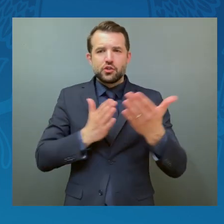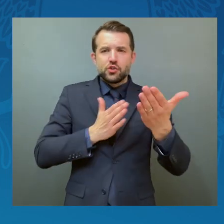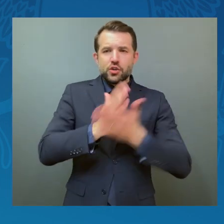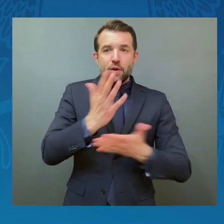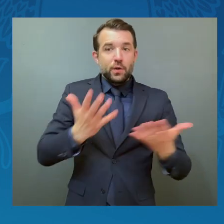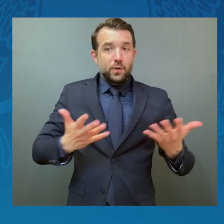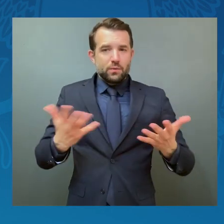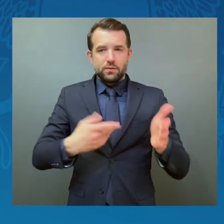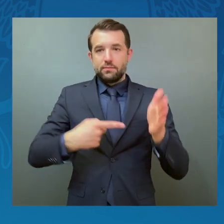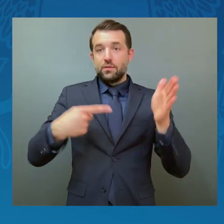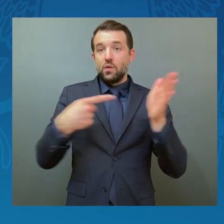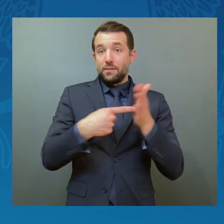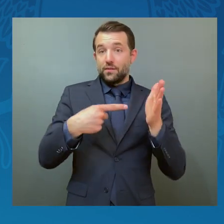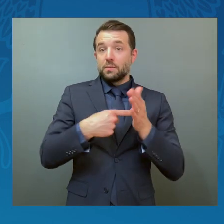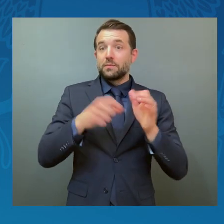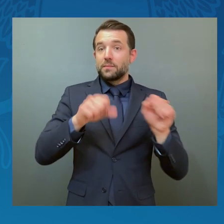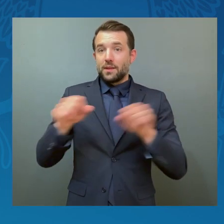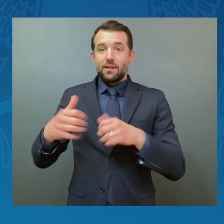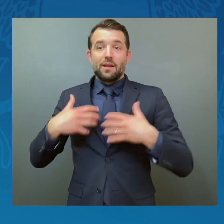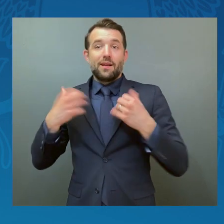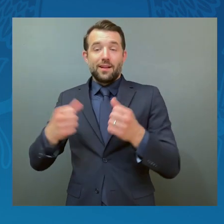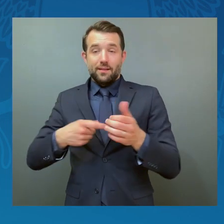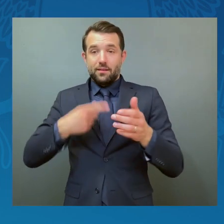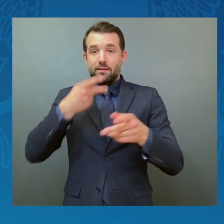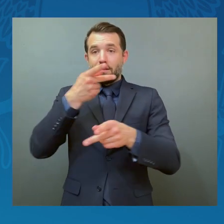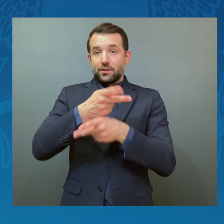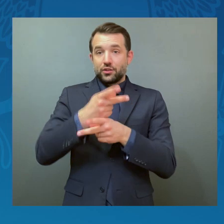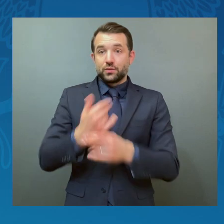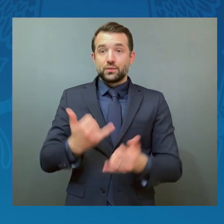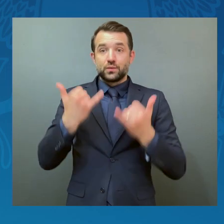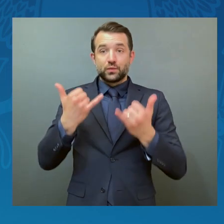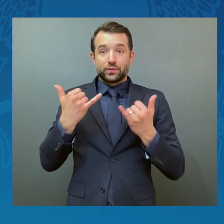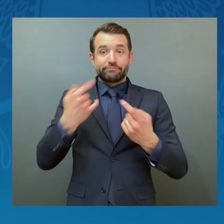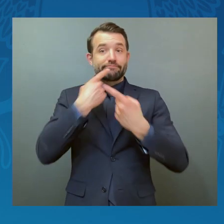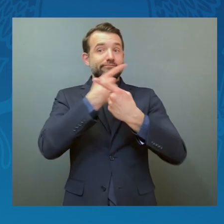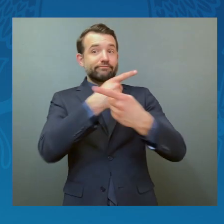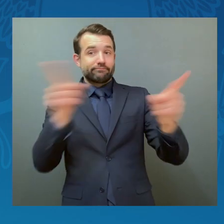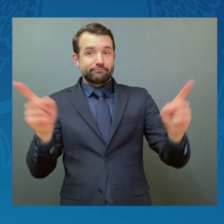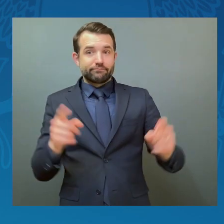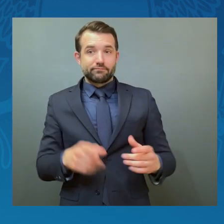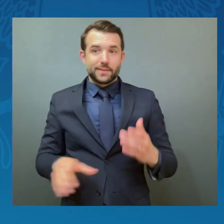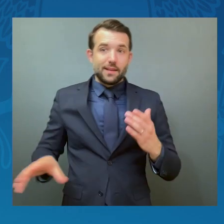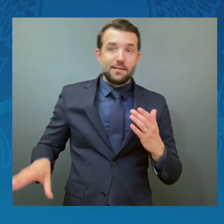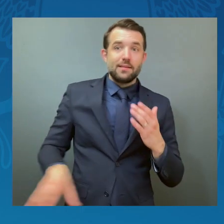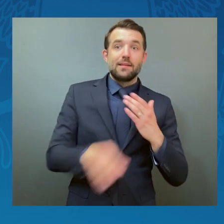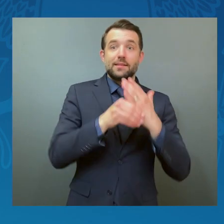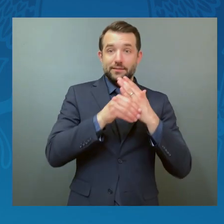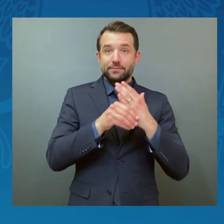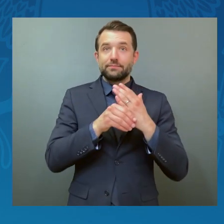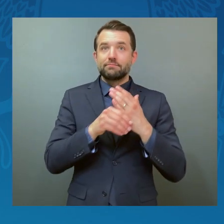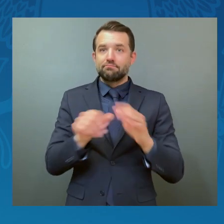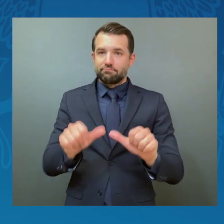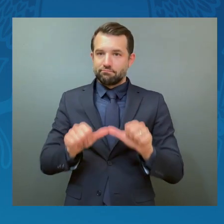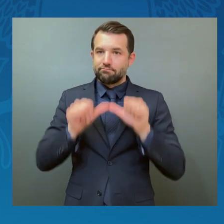in addition to the announcements we are making today, we are continuing to fight to improve financial assistance